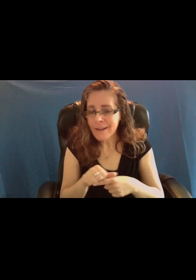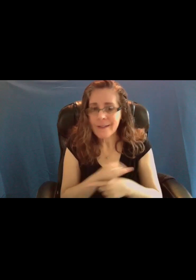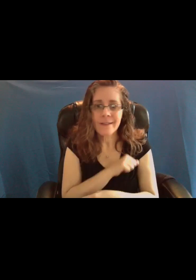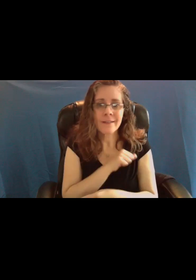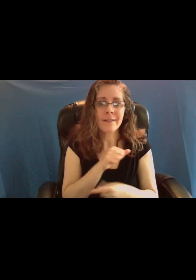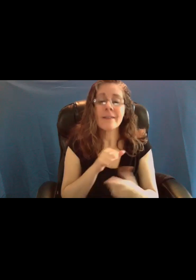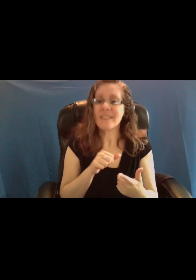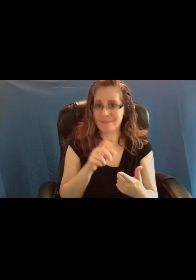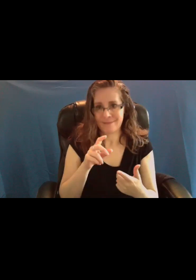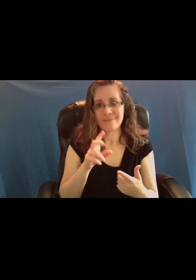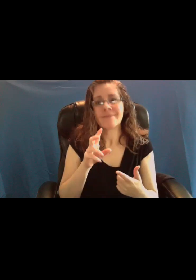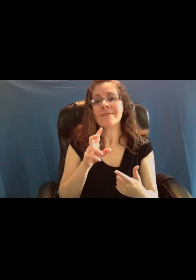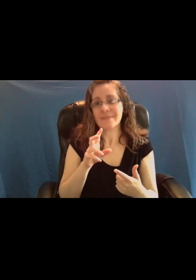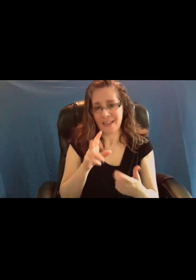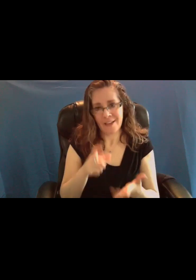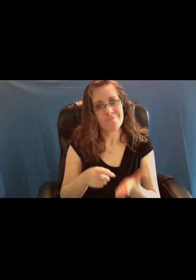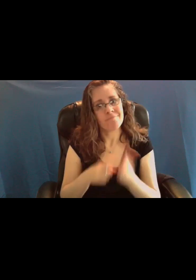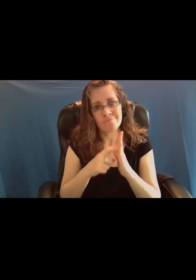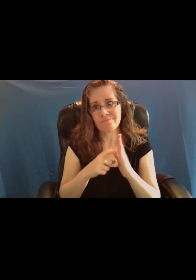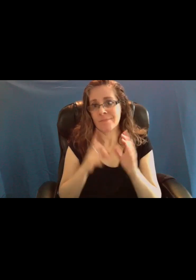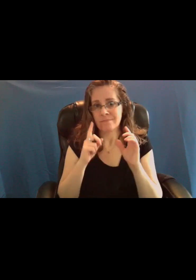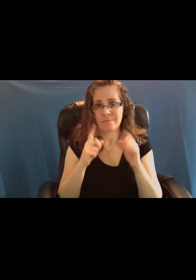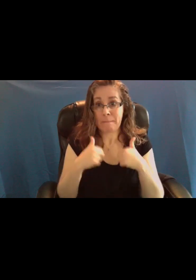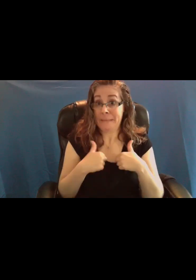it would be necessary for me, because the context and the nature